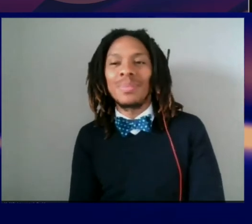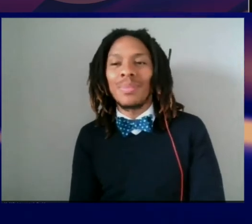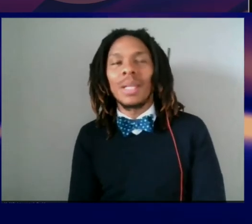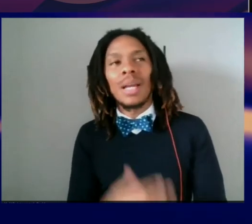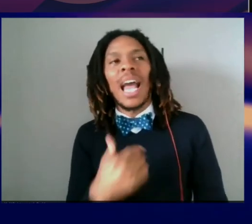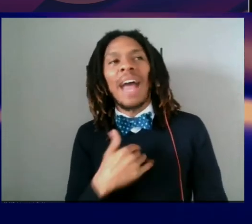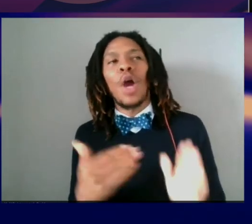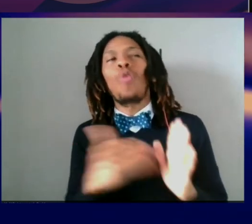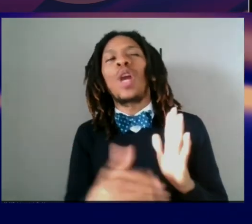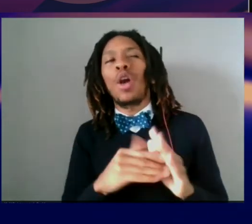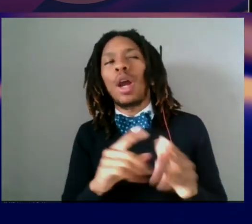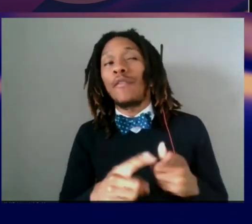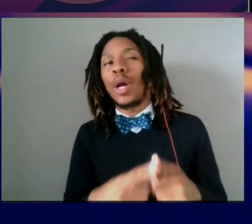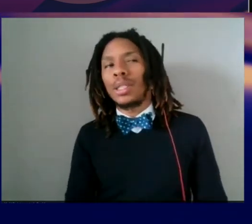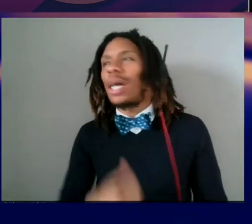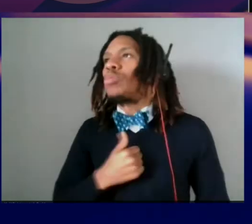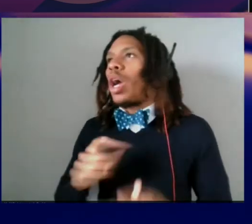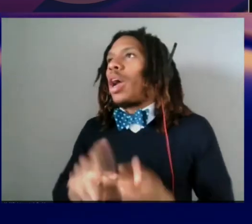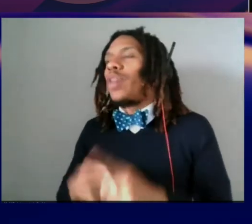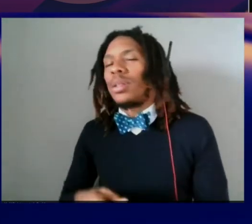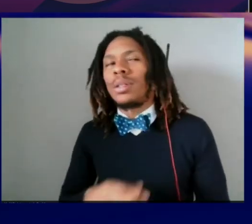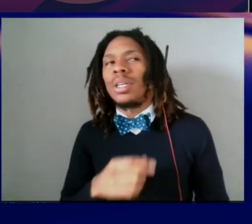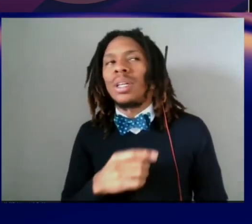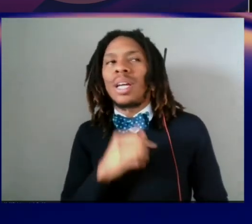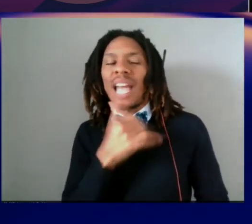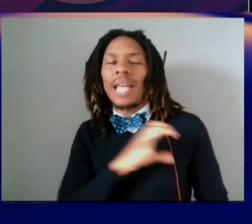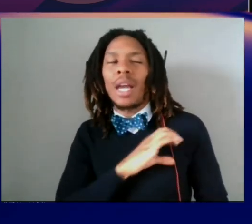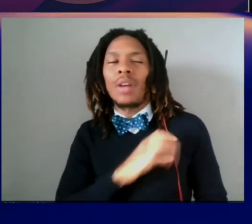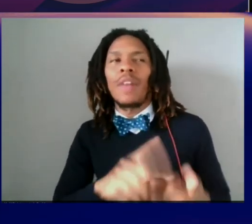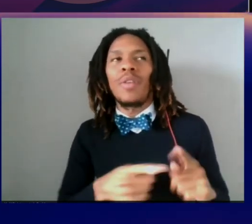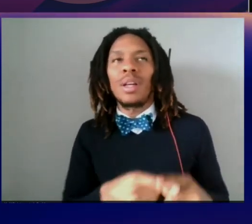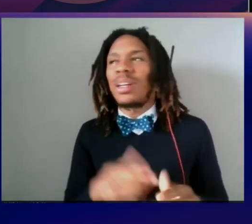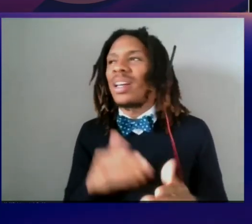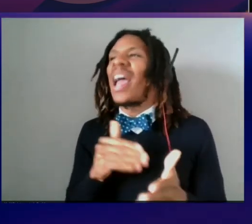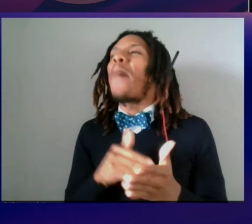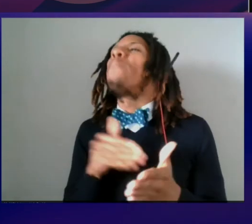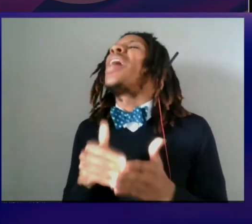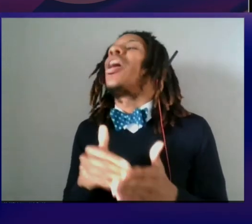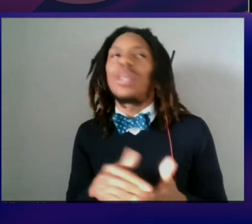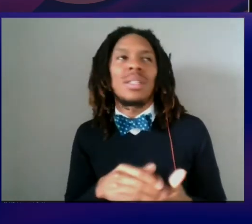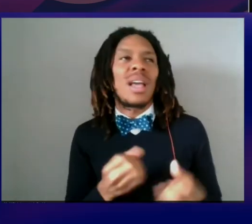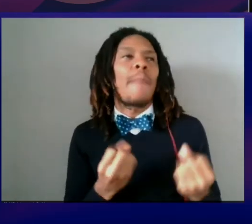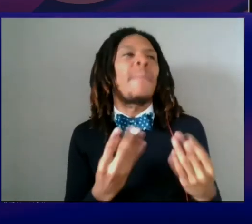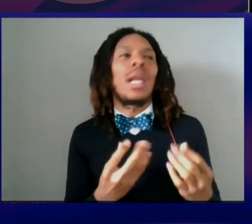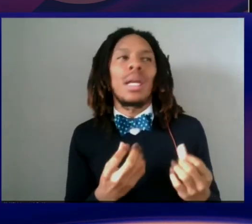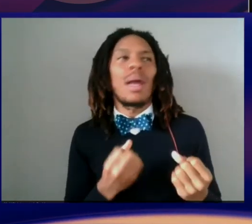Sorry, friends Friends, not characters. Millions. Billions. Yeah. - Many, many. Yeah. Yeah.